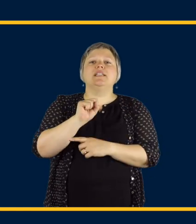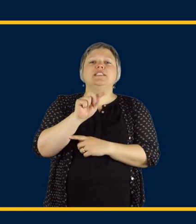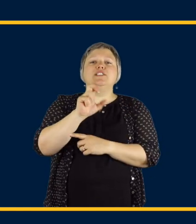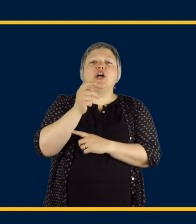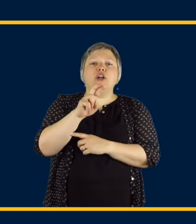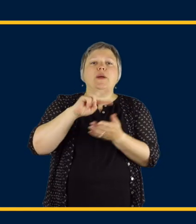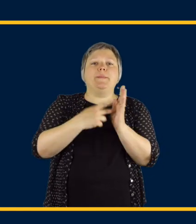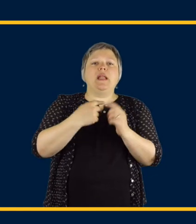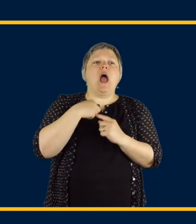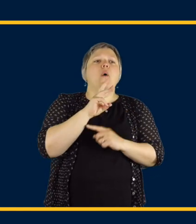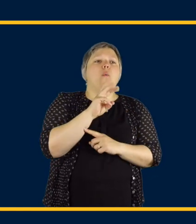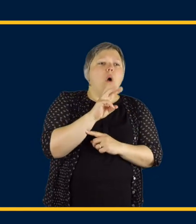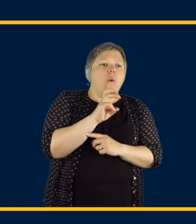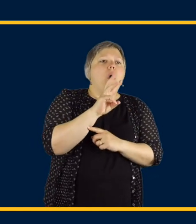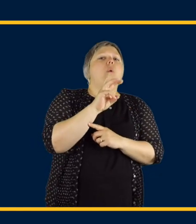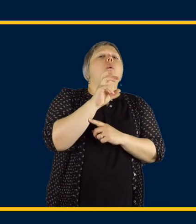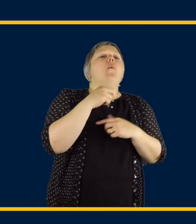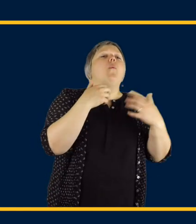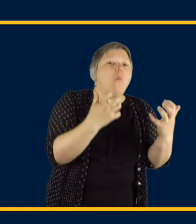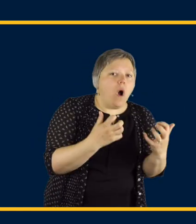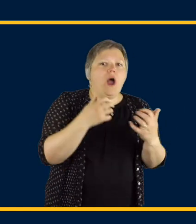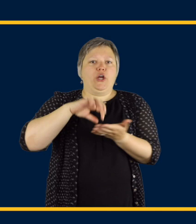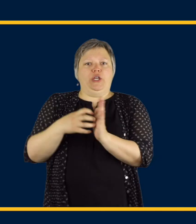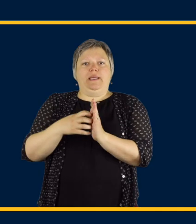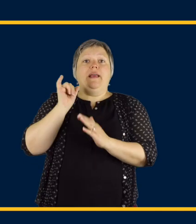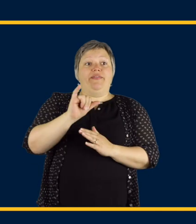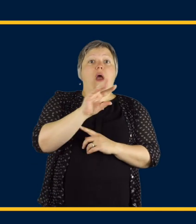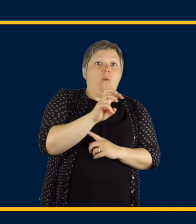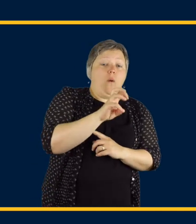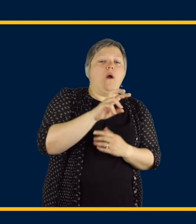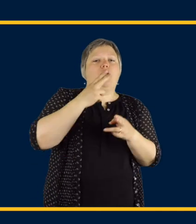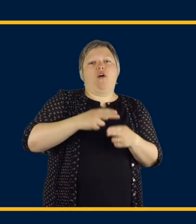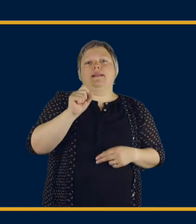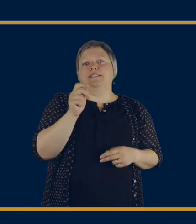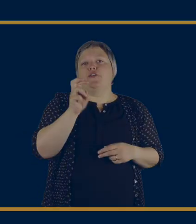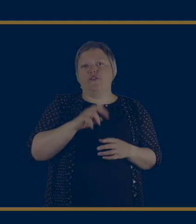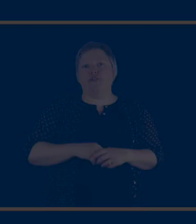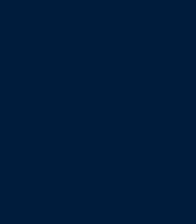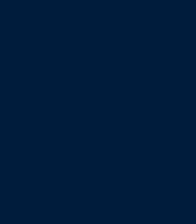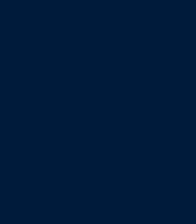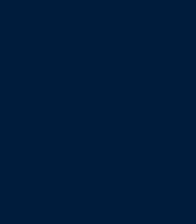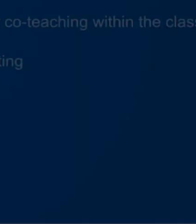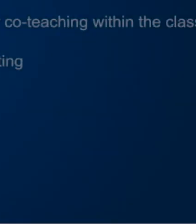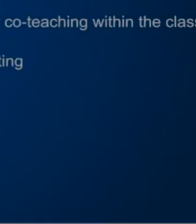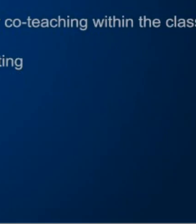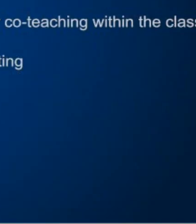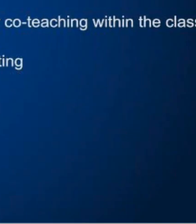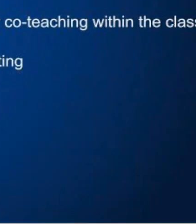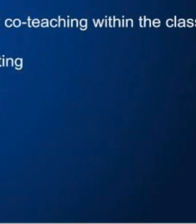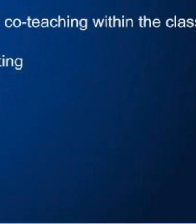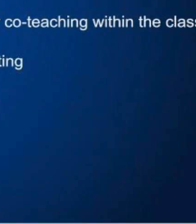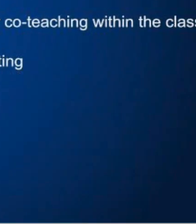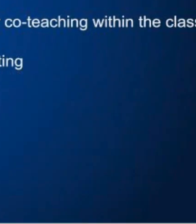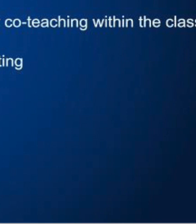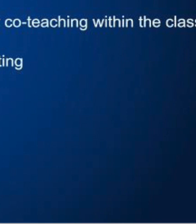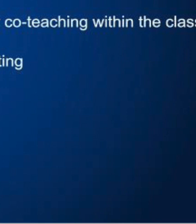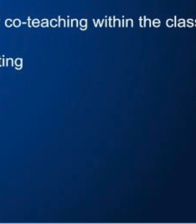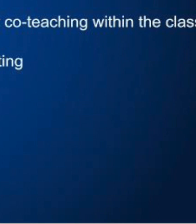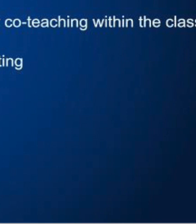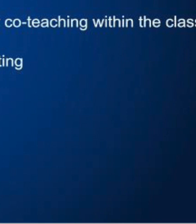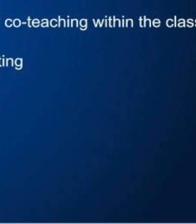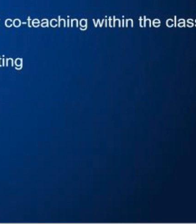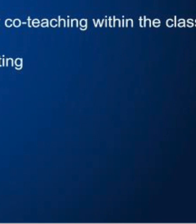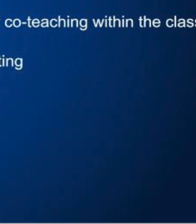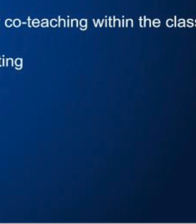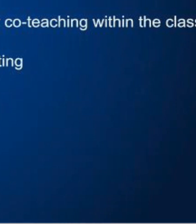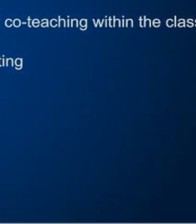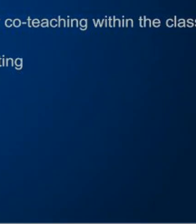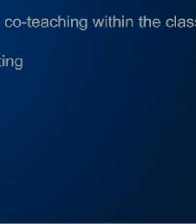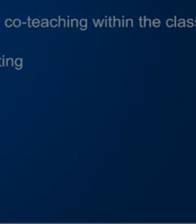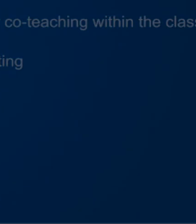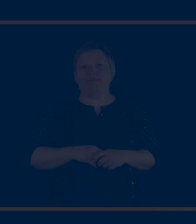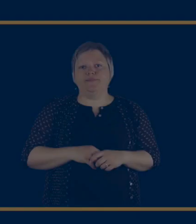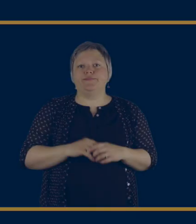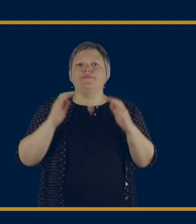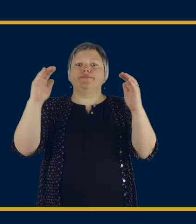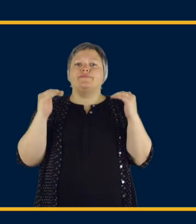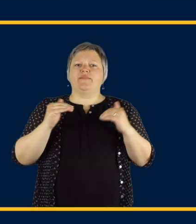For example, a student may present with a stutter, like I will want a cookie.